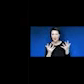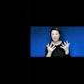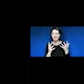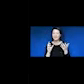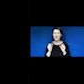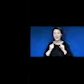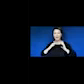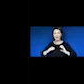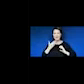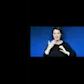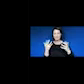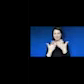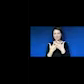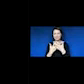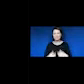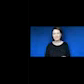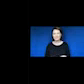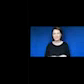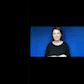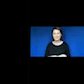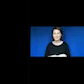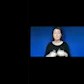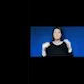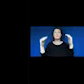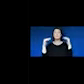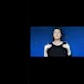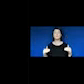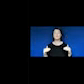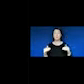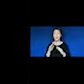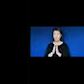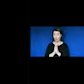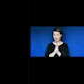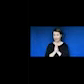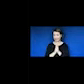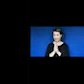Again going back to the motivational factors, there can be motivation in the different duties